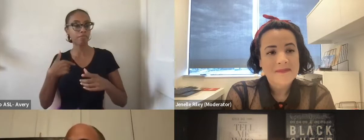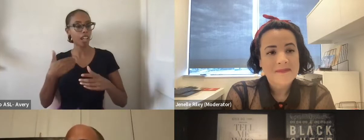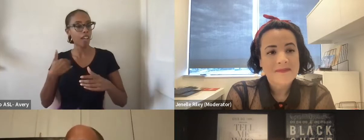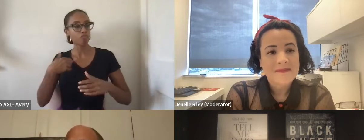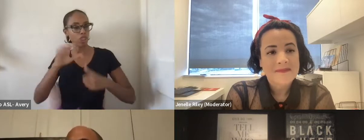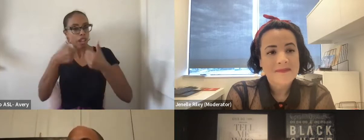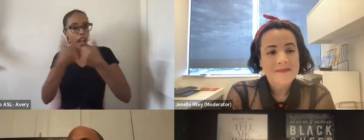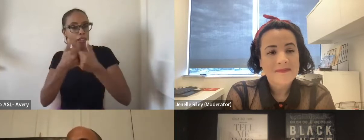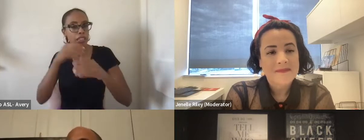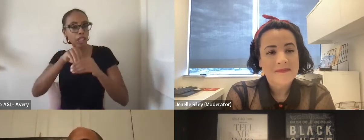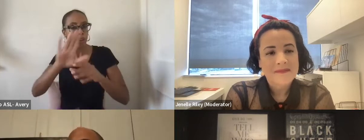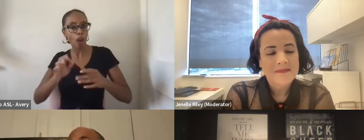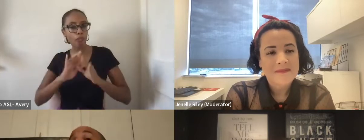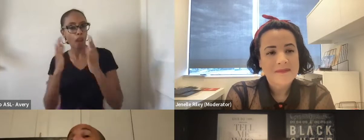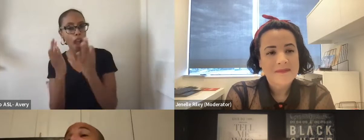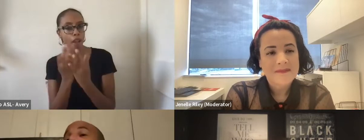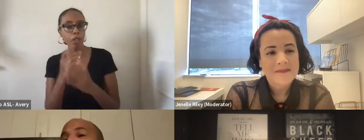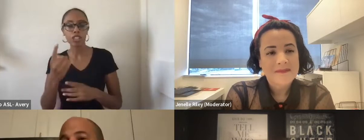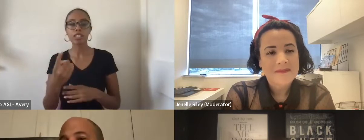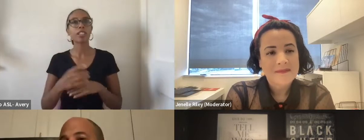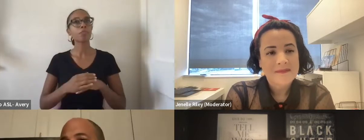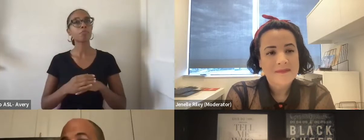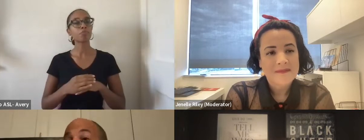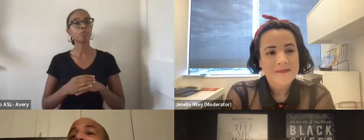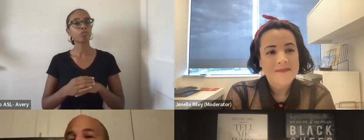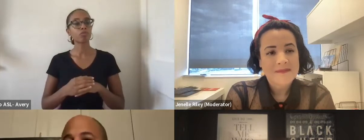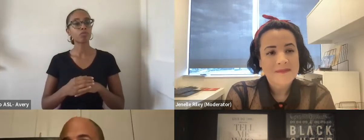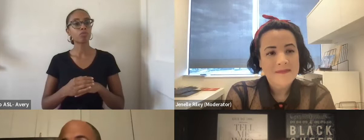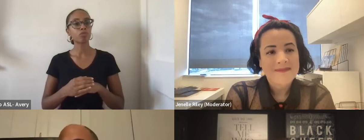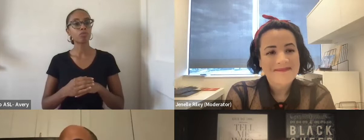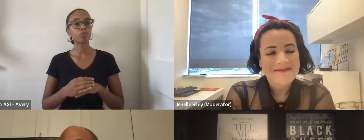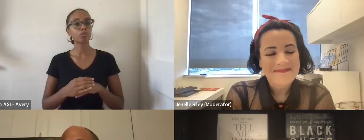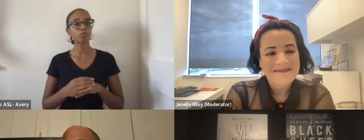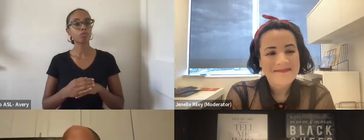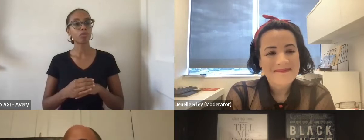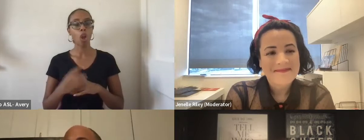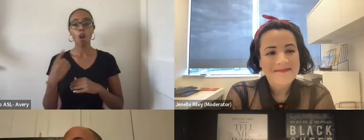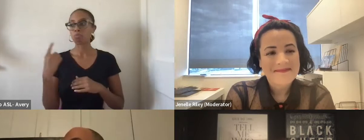She always managed to present and project calm, you know?